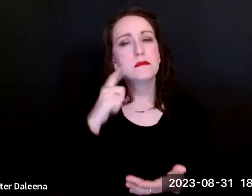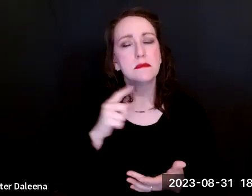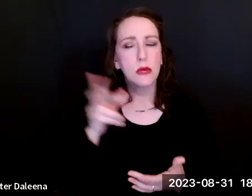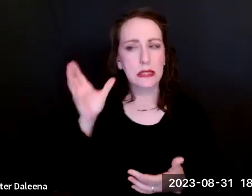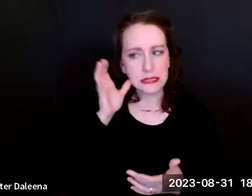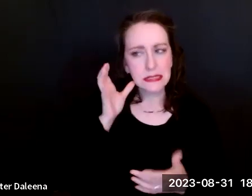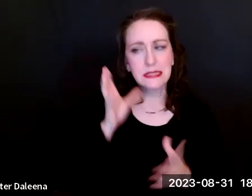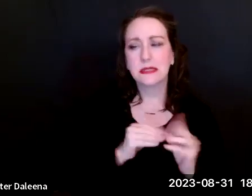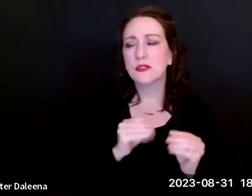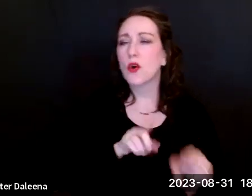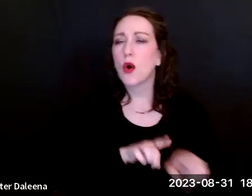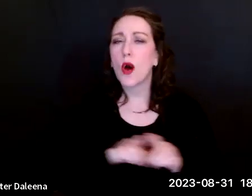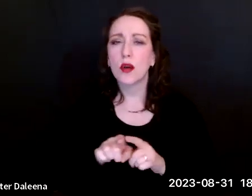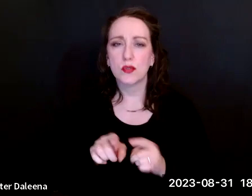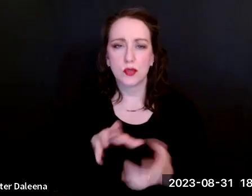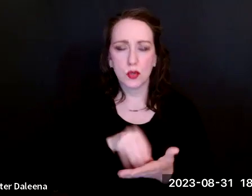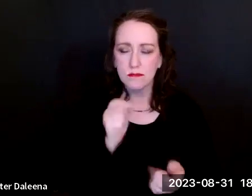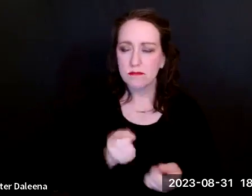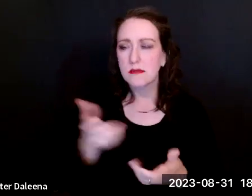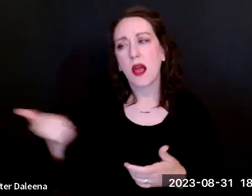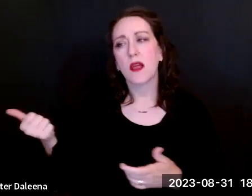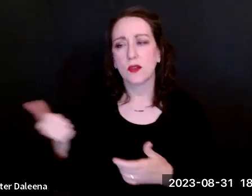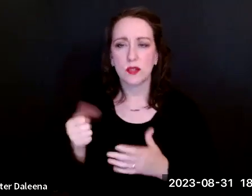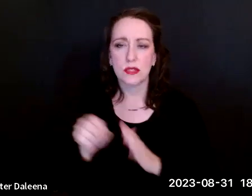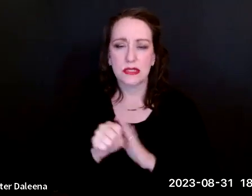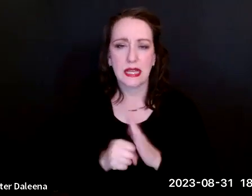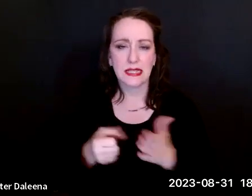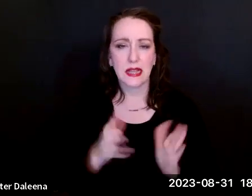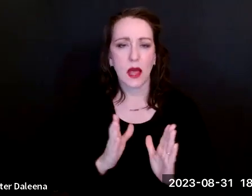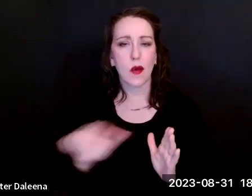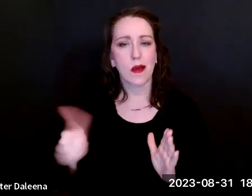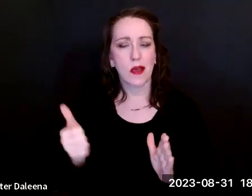and we've also learned several other states already allow alternate accreditation through